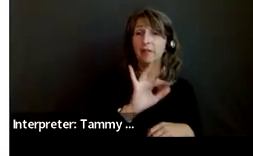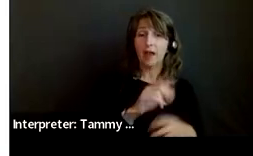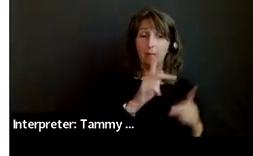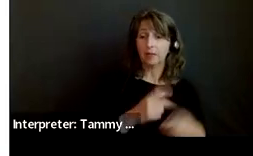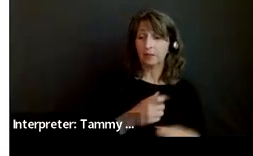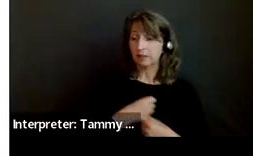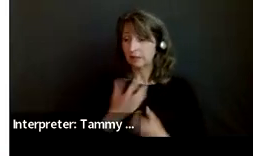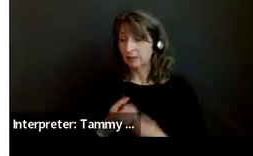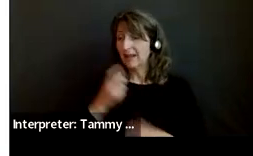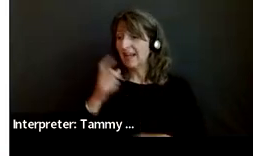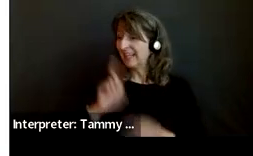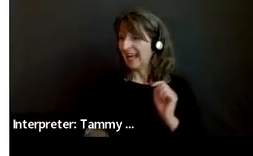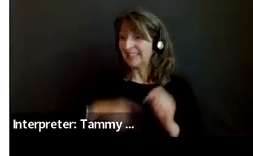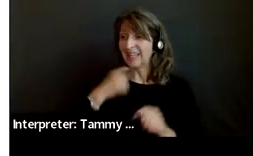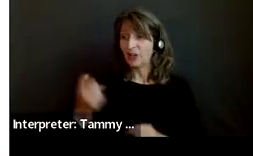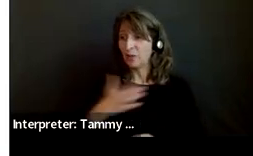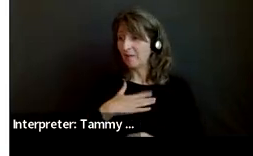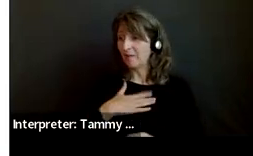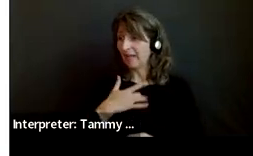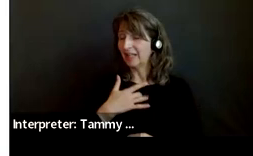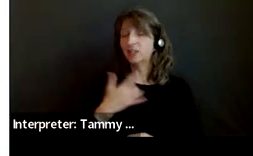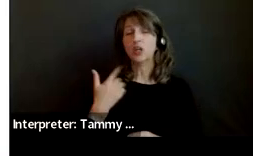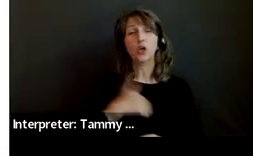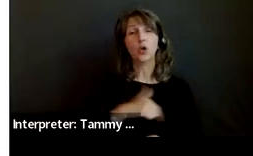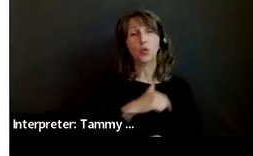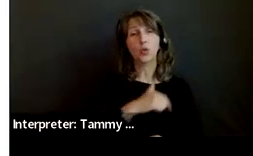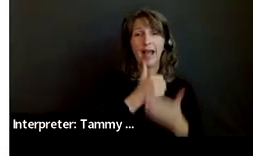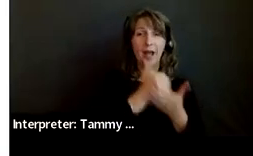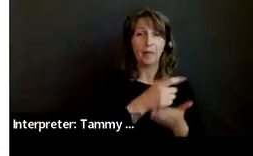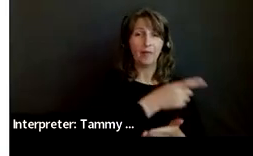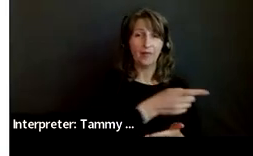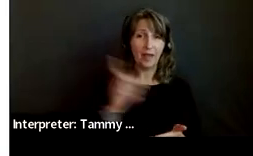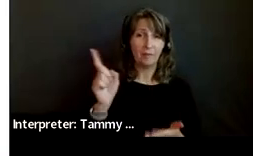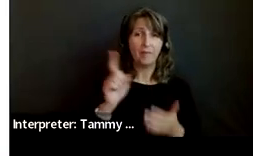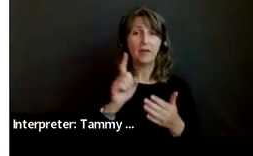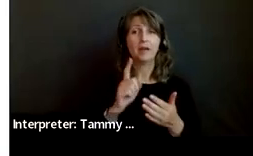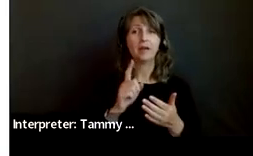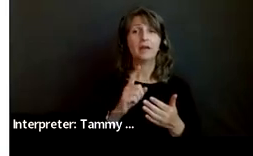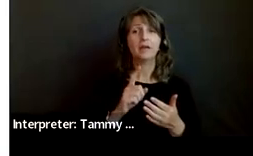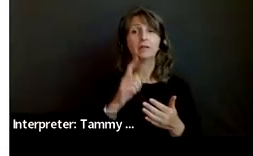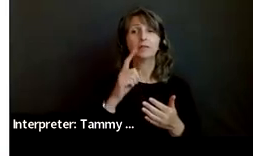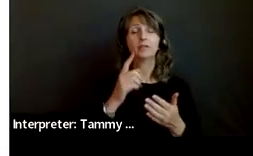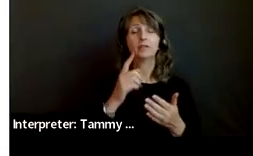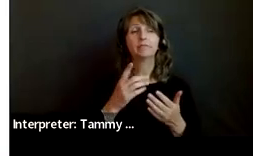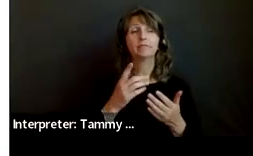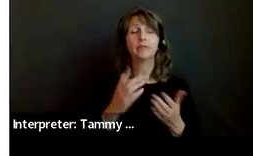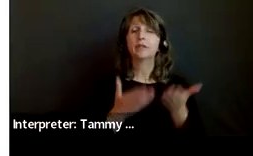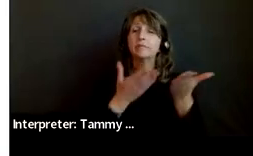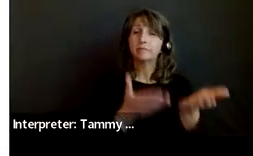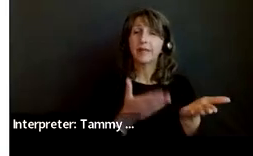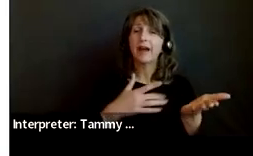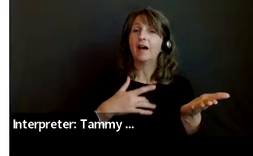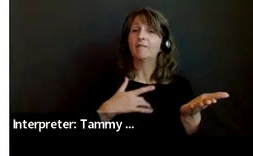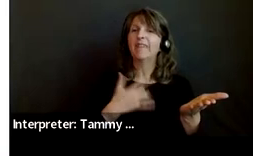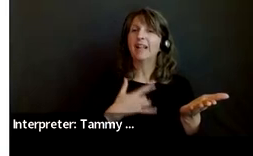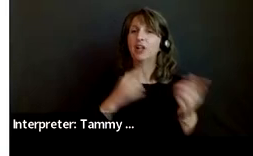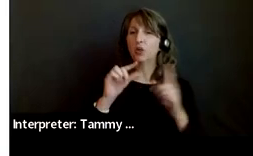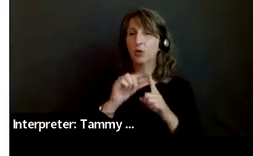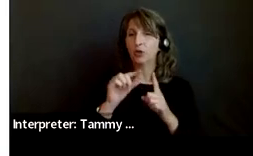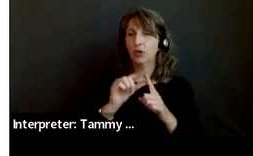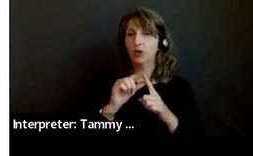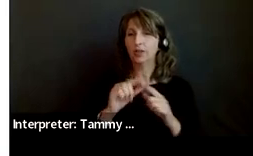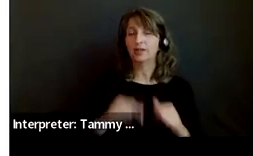And then cope through it and feel validated by it. This causes a great interpersonal connection.